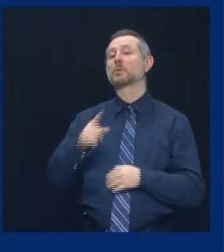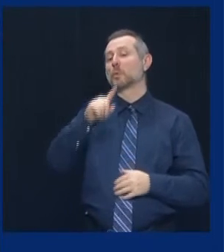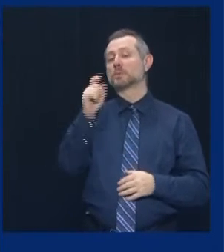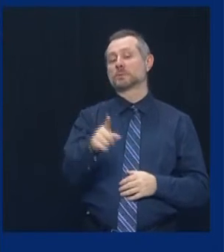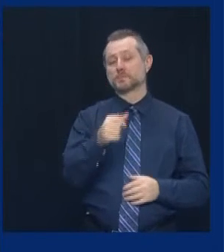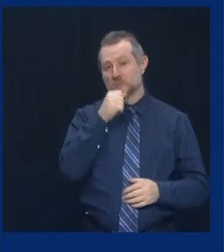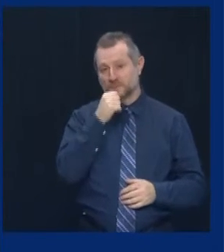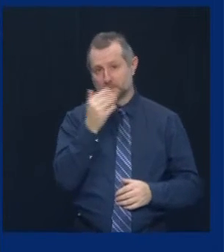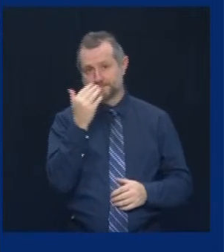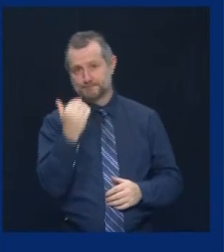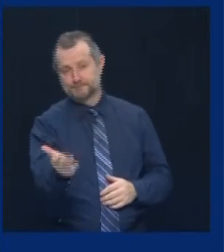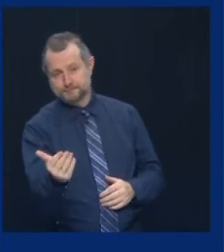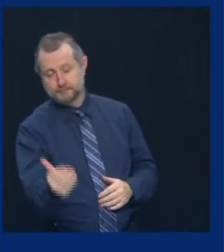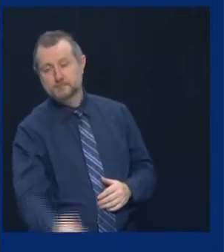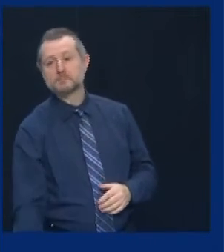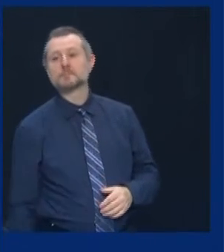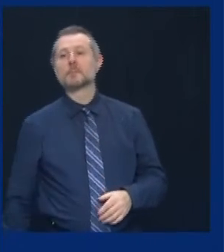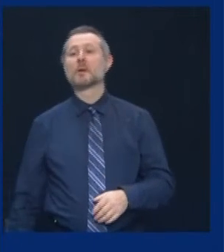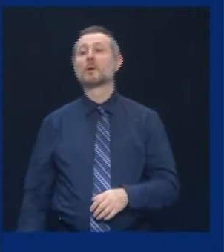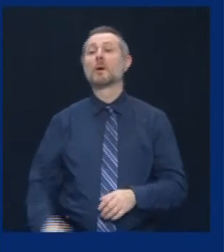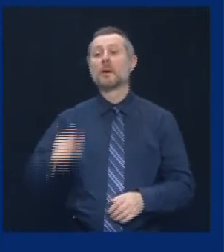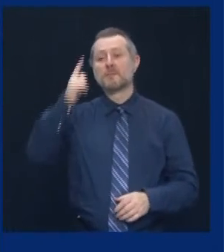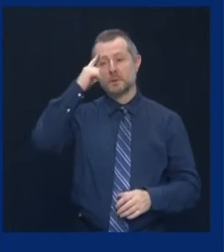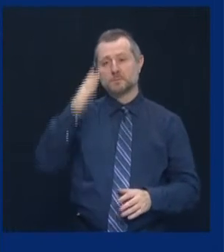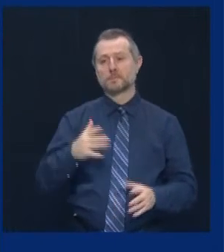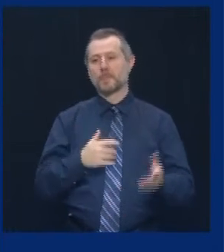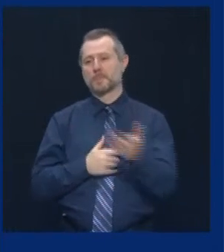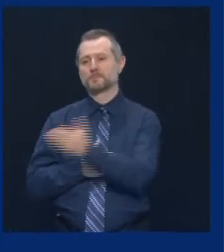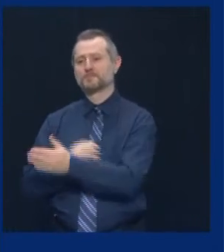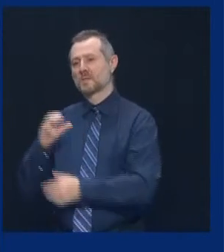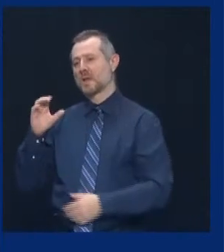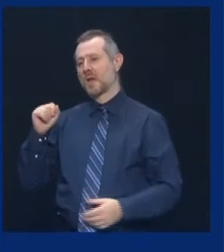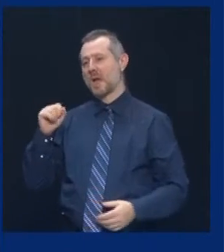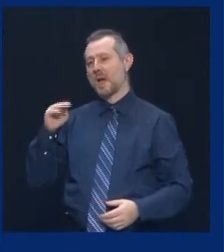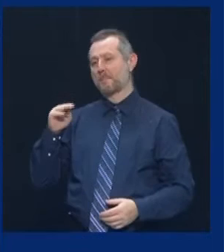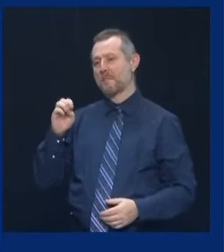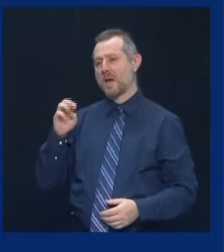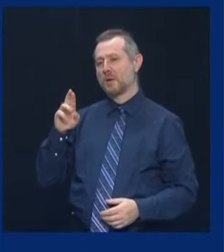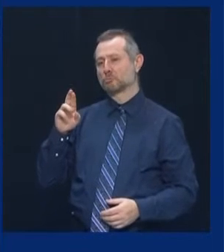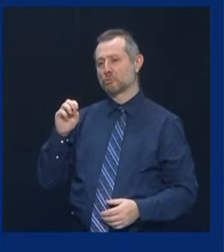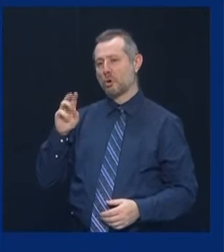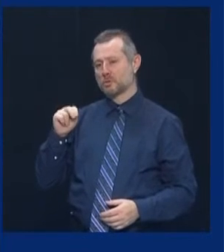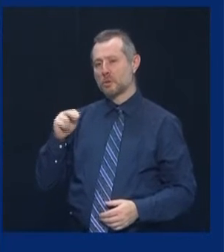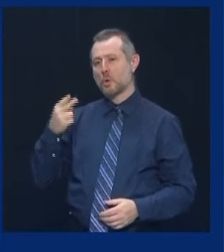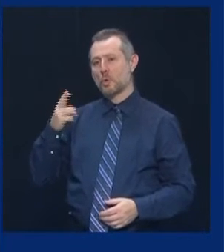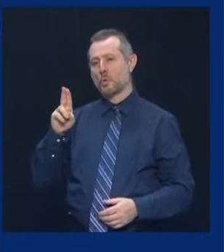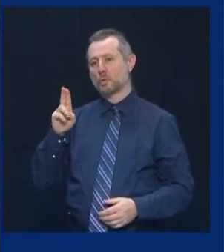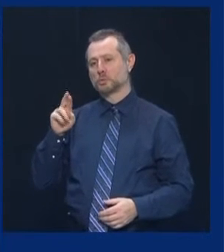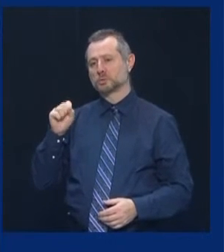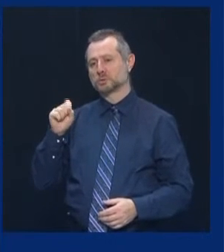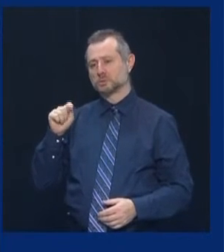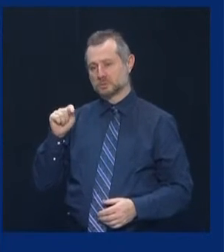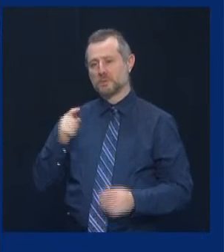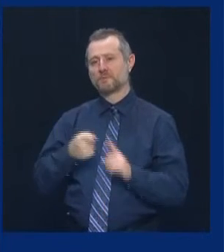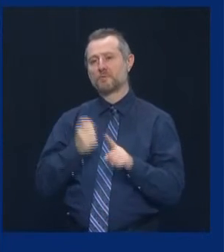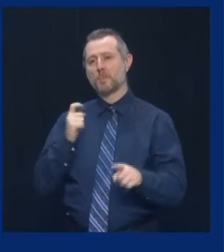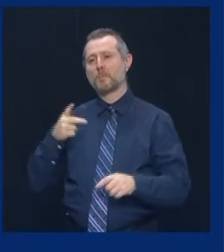THE HOLIDAY SEASON.